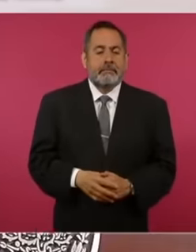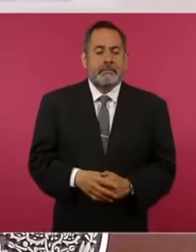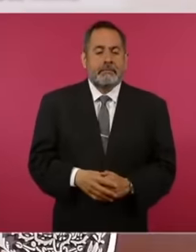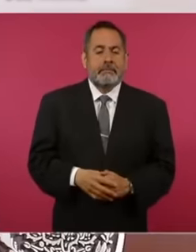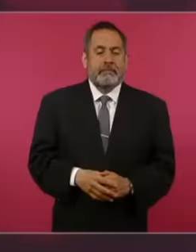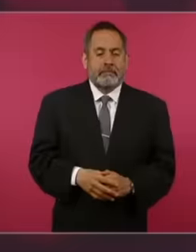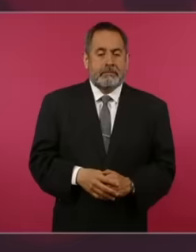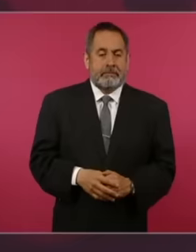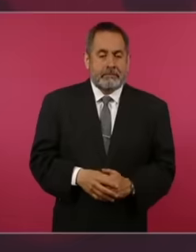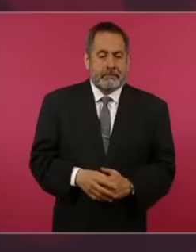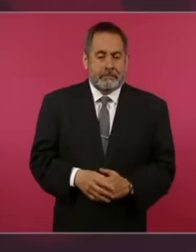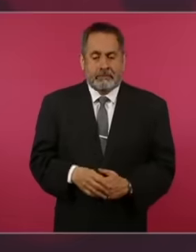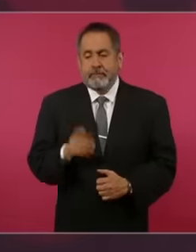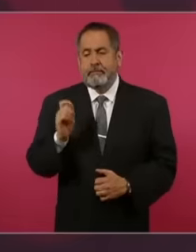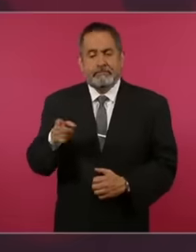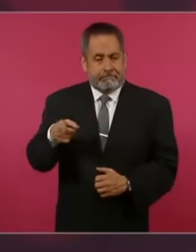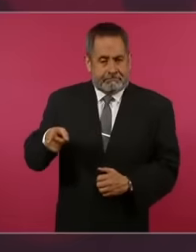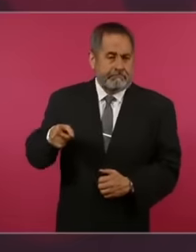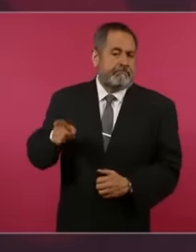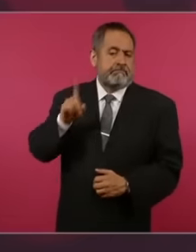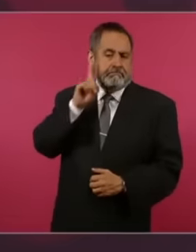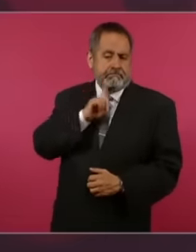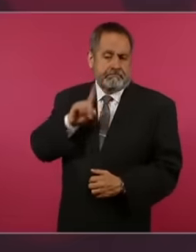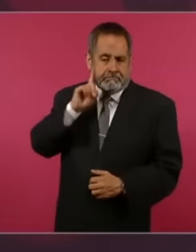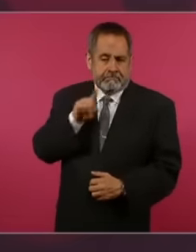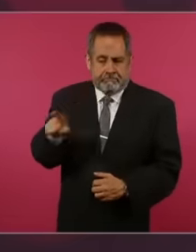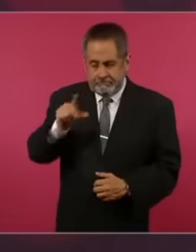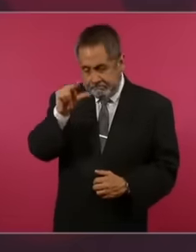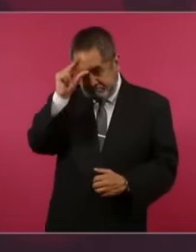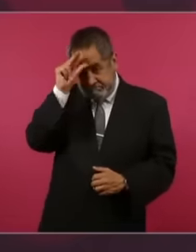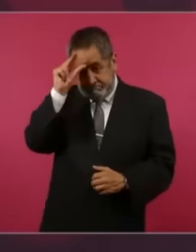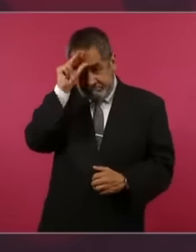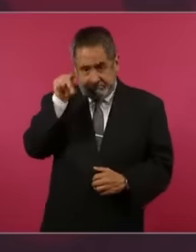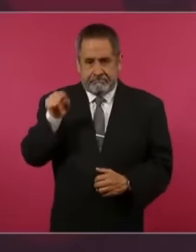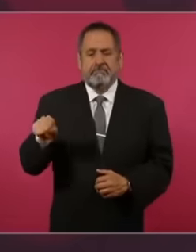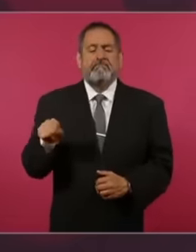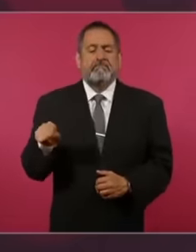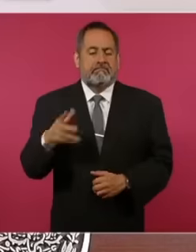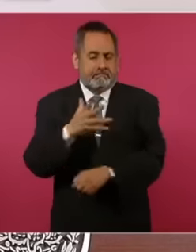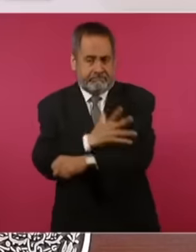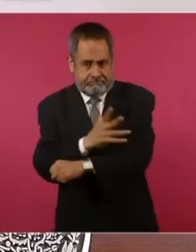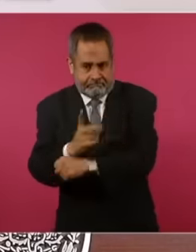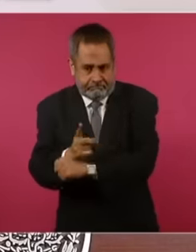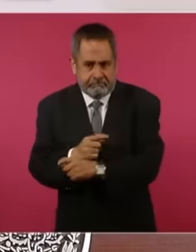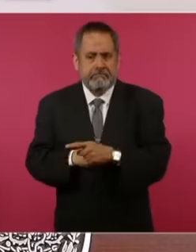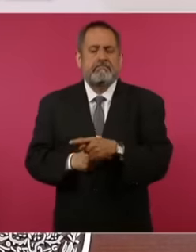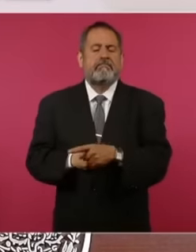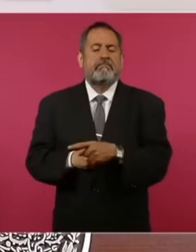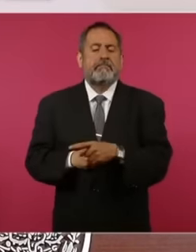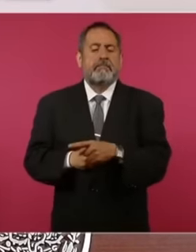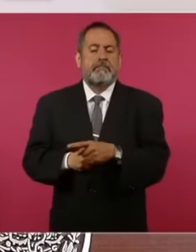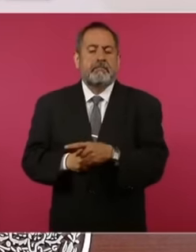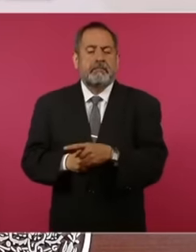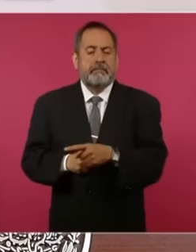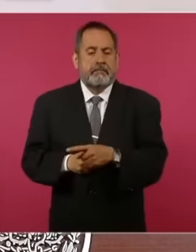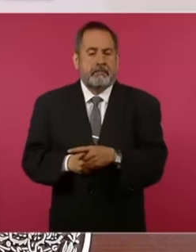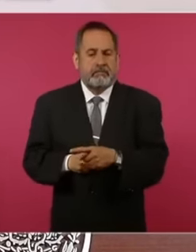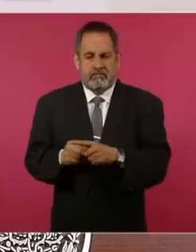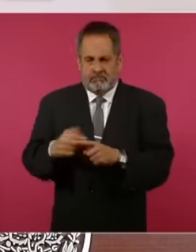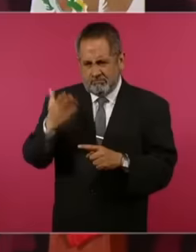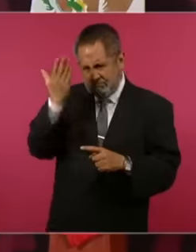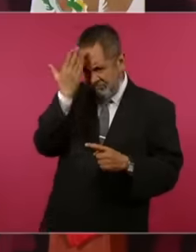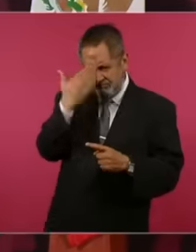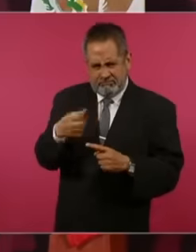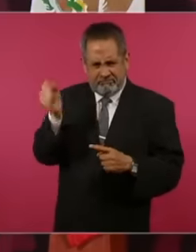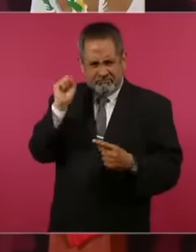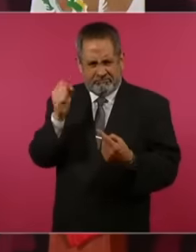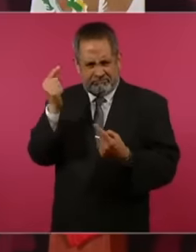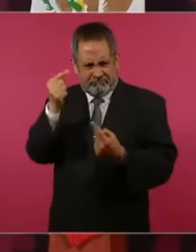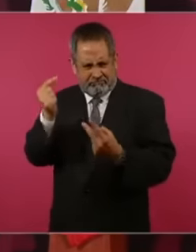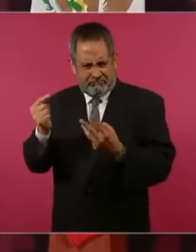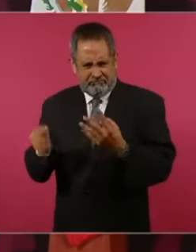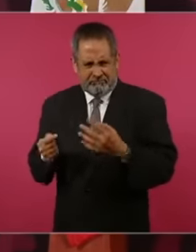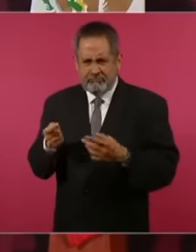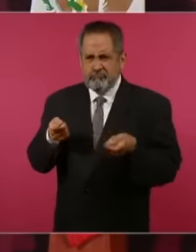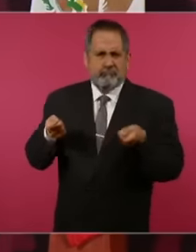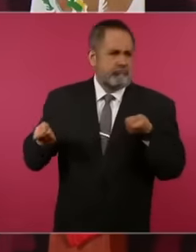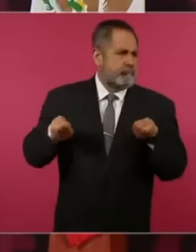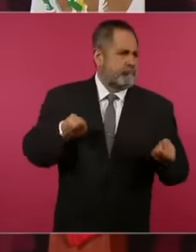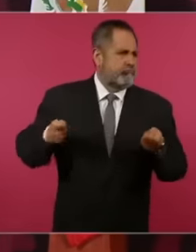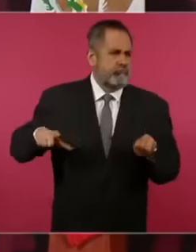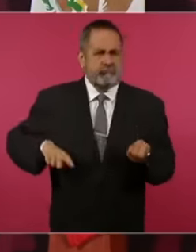being an intelligent, honest woman with a lot of capacity for government,